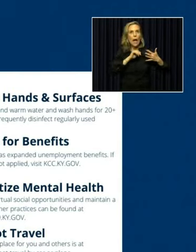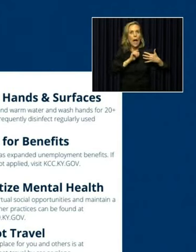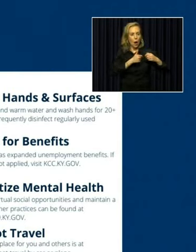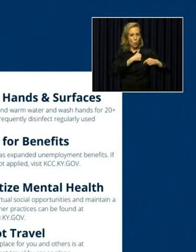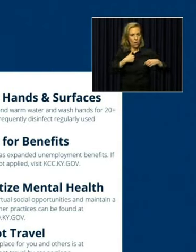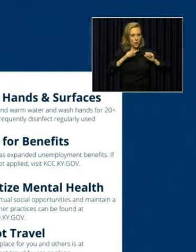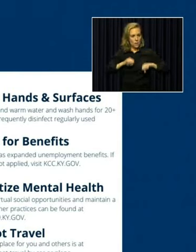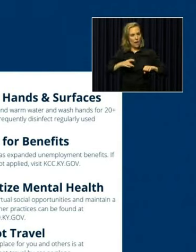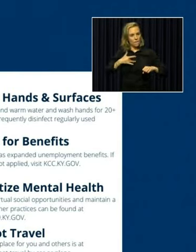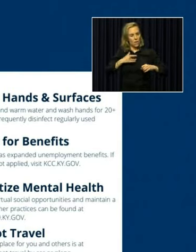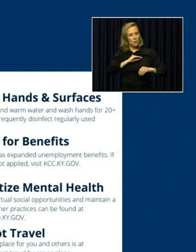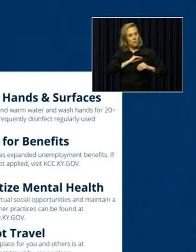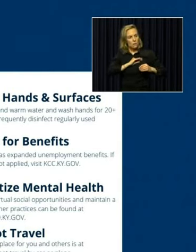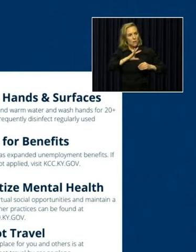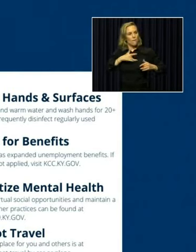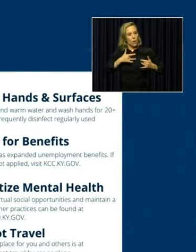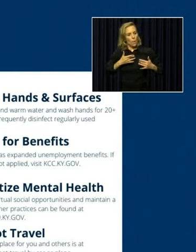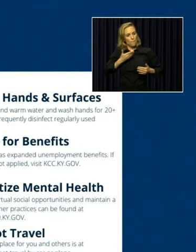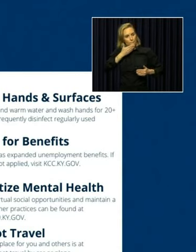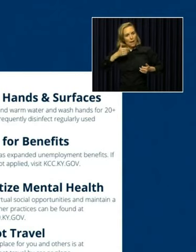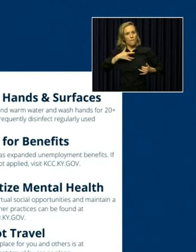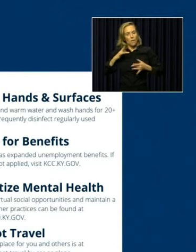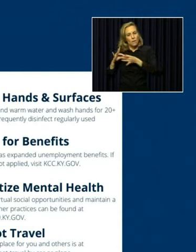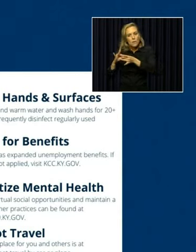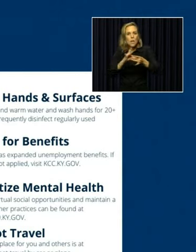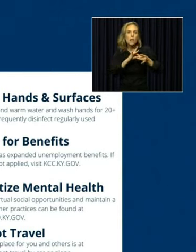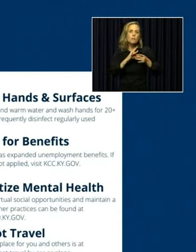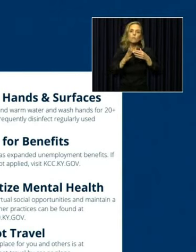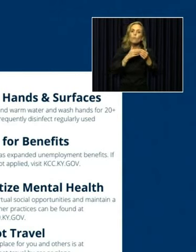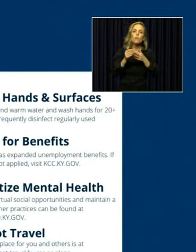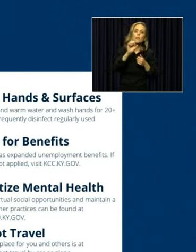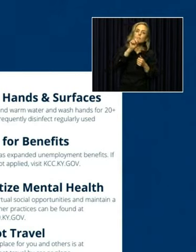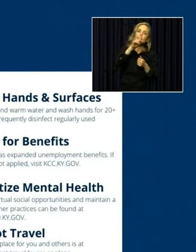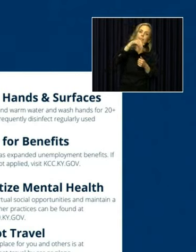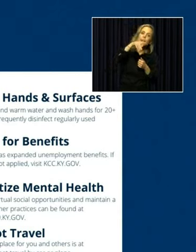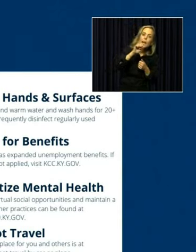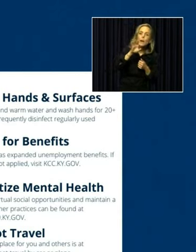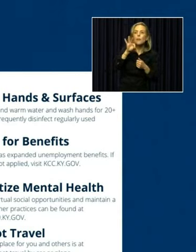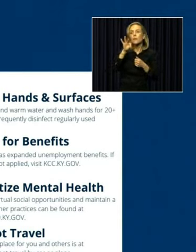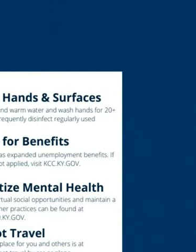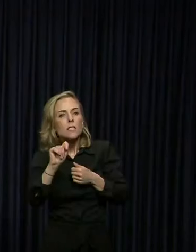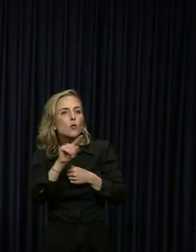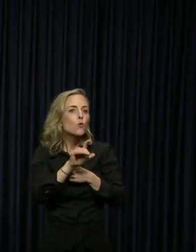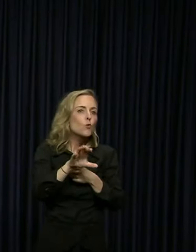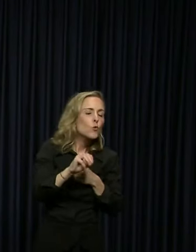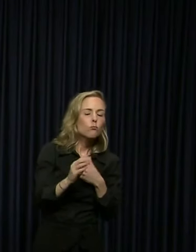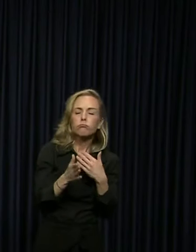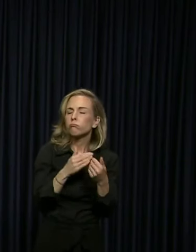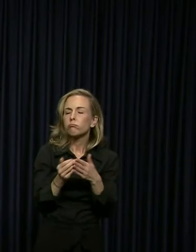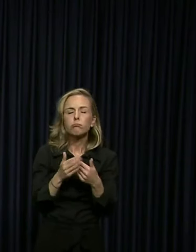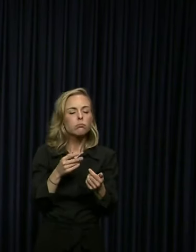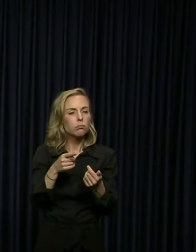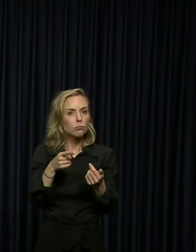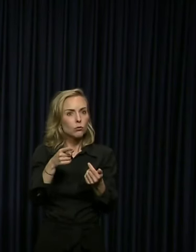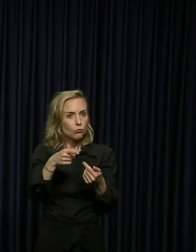IMPORTANT AS WE ARE REBUILDING TO MAKE SURE WE'RE GETTING THE FEDERAL DOLLARS FOR ALL OF OUR PEOPLE. IF YOU HAVEN'T DONE THIS, PLEASE DO IT.